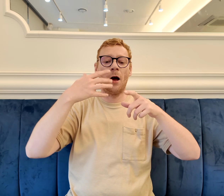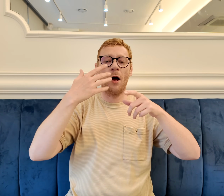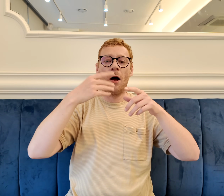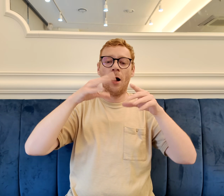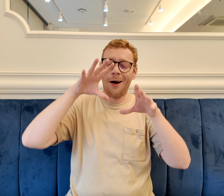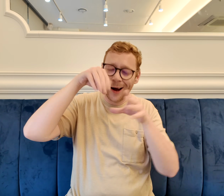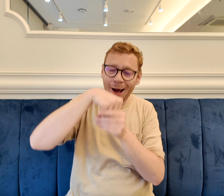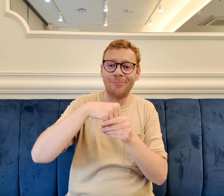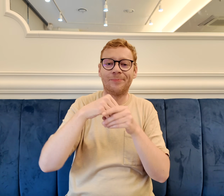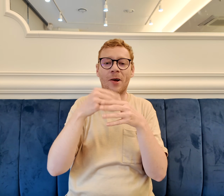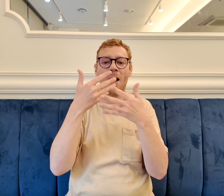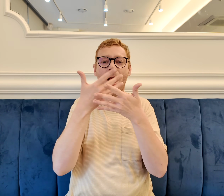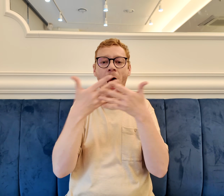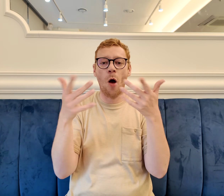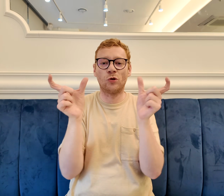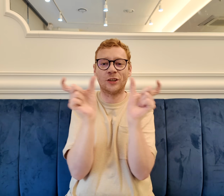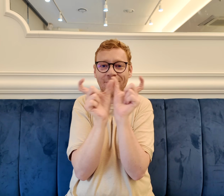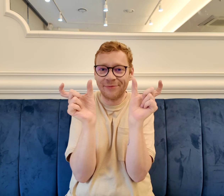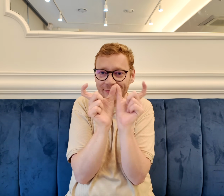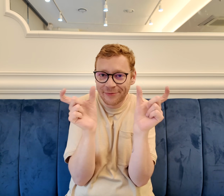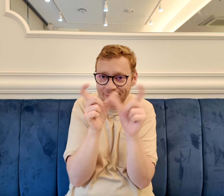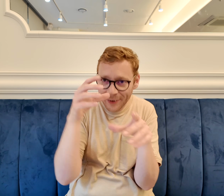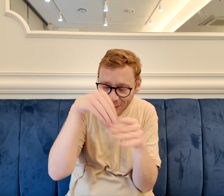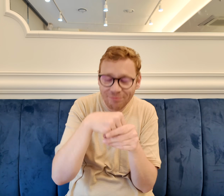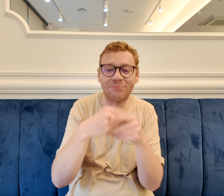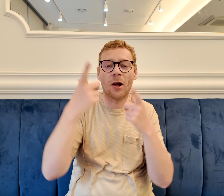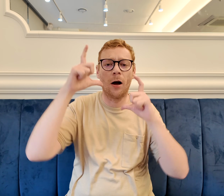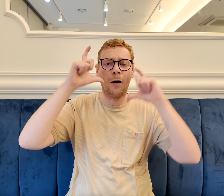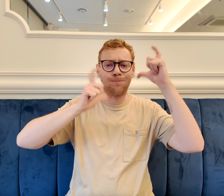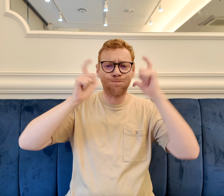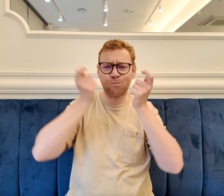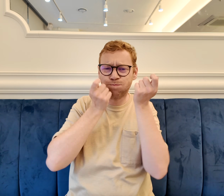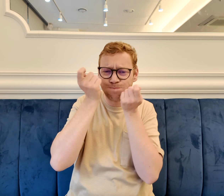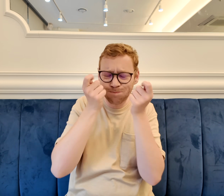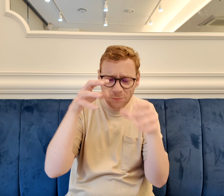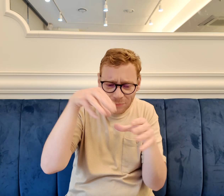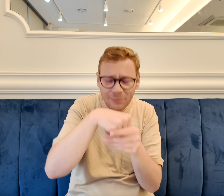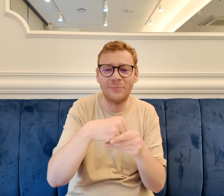Therefore, the grammar, non-manual signals and